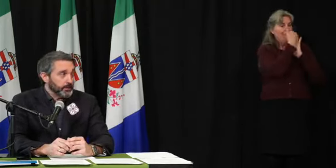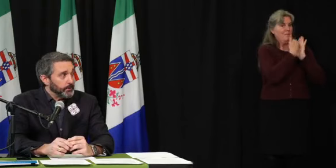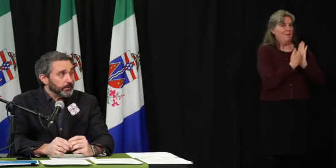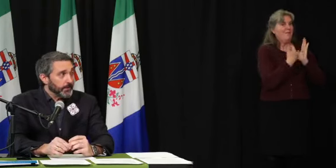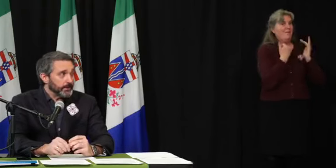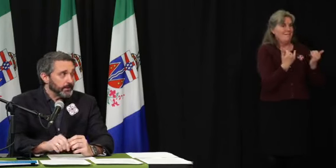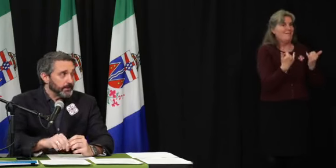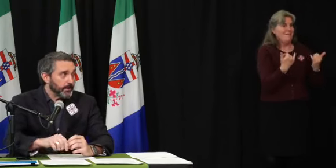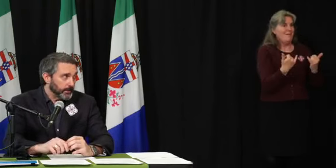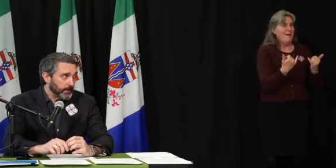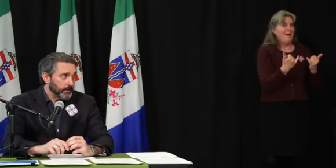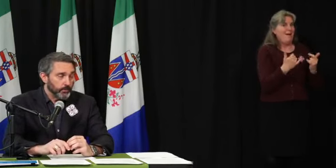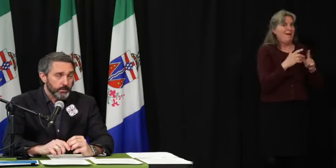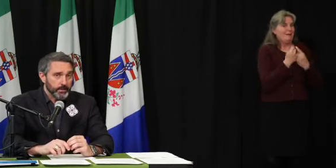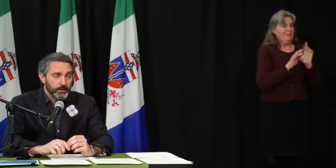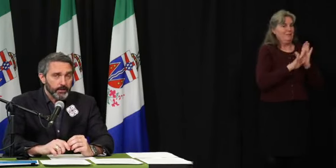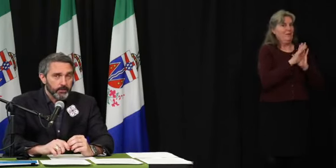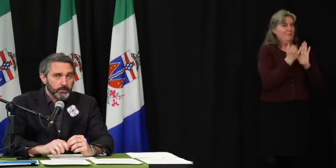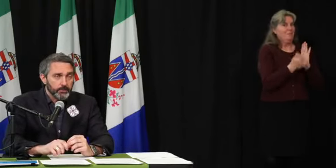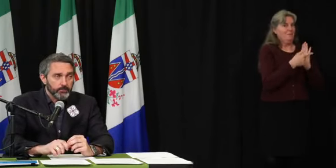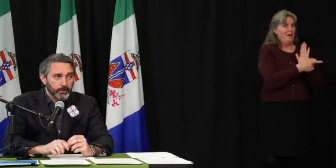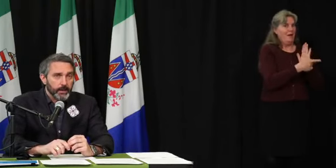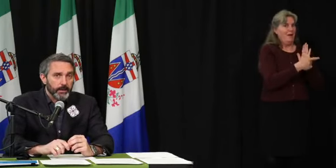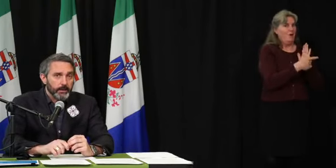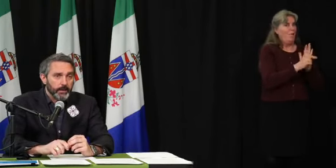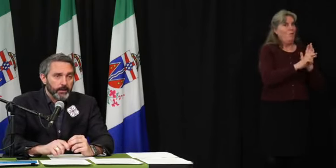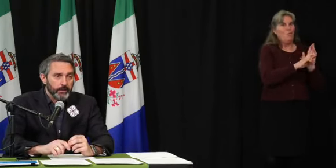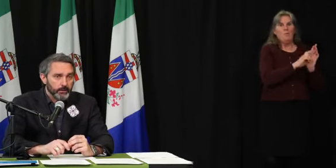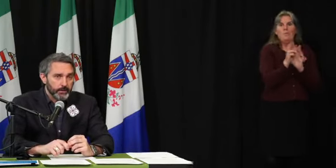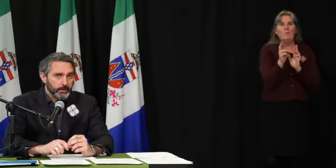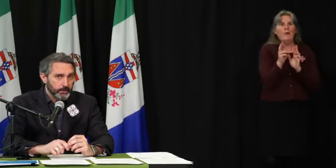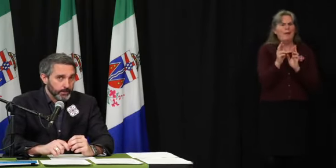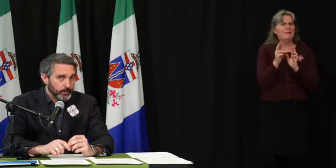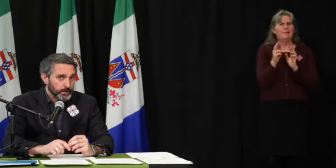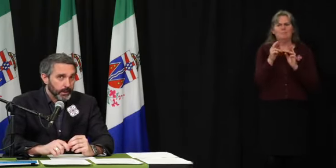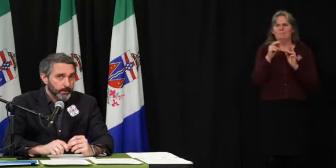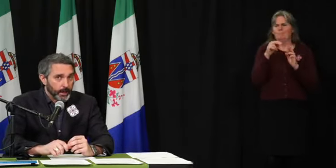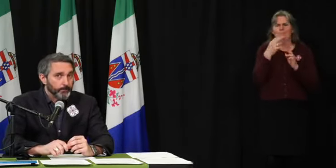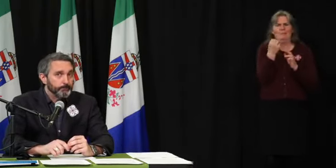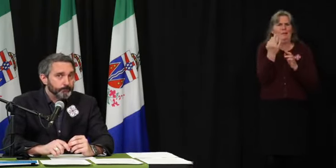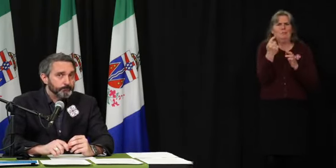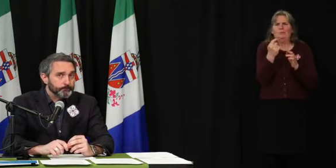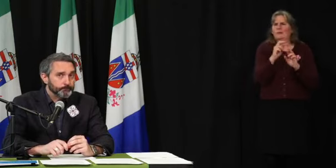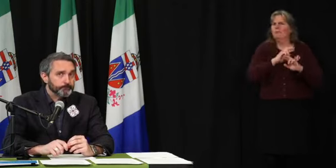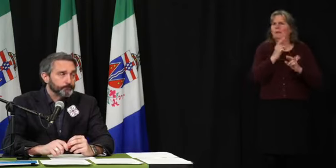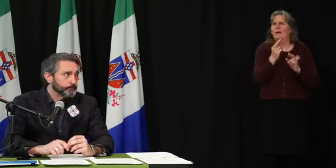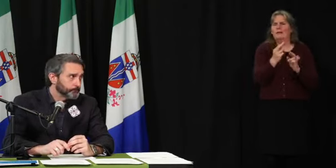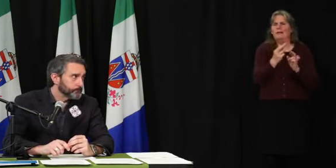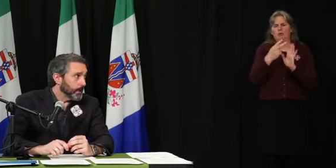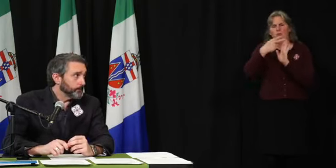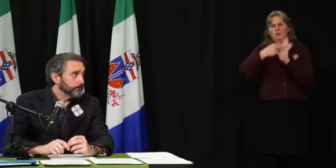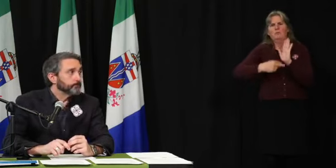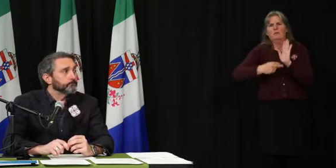mercy of mother nature for lack of a better term, how long would you estimate phase one would last?